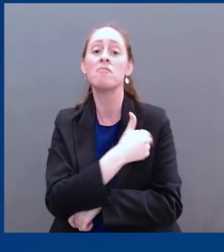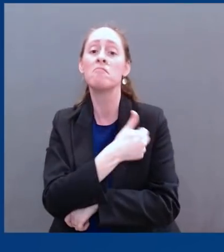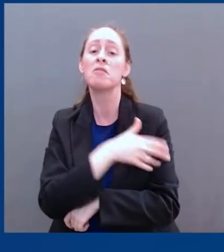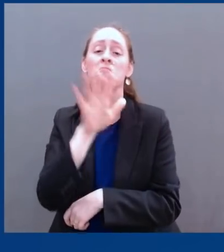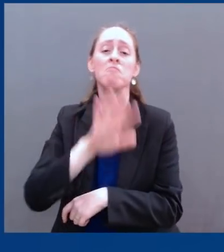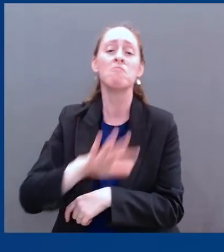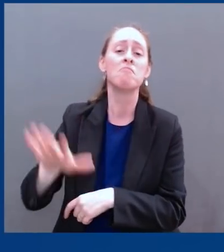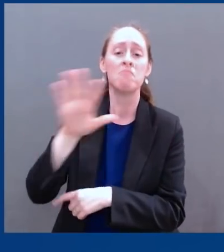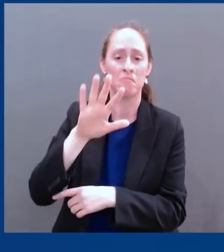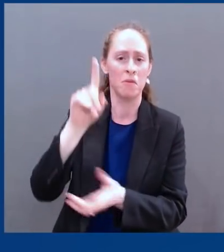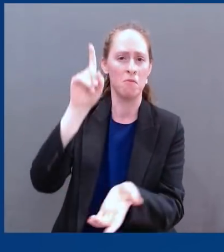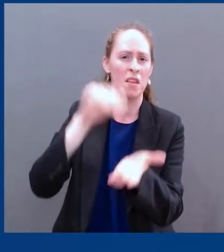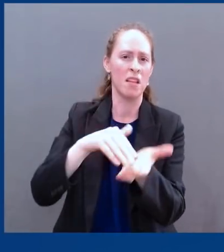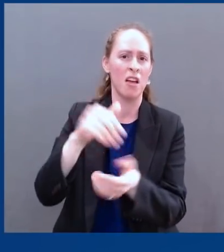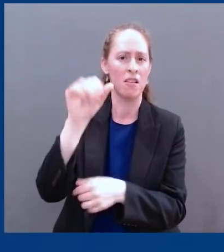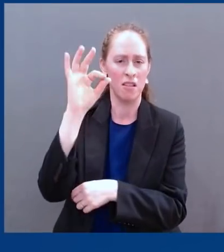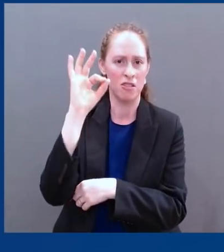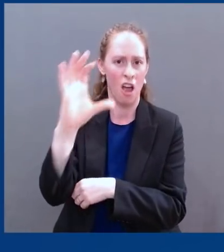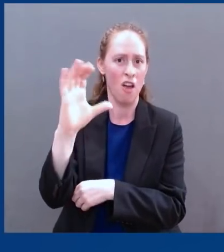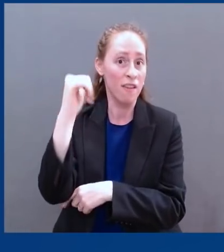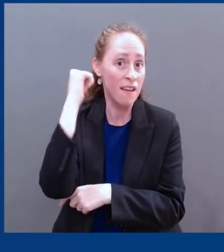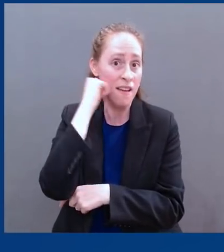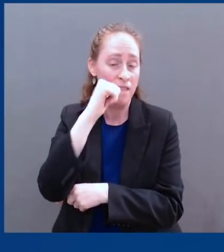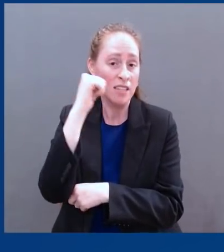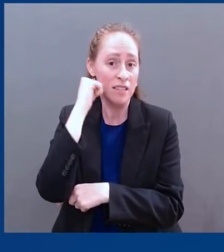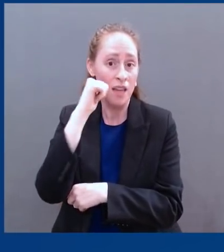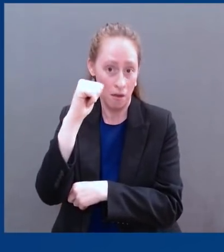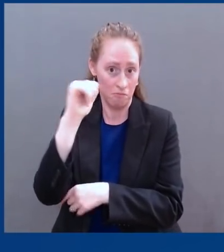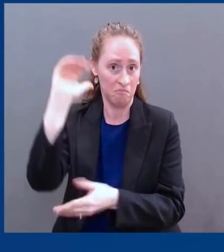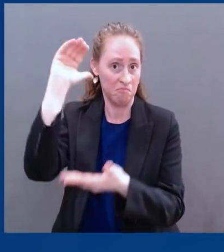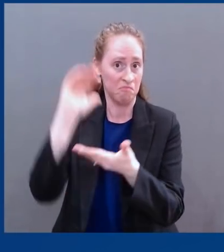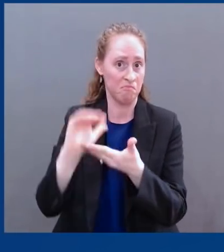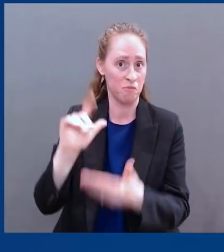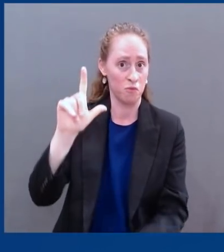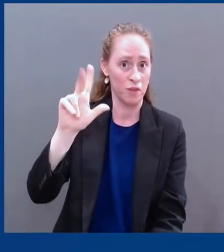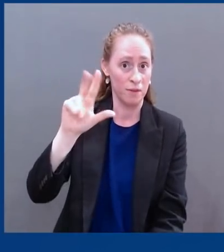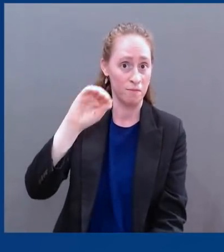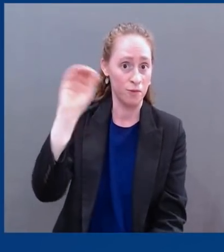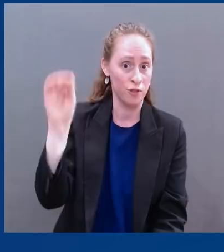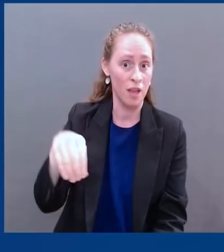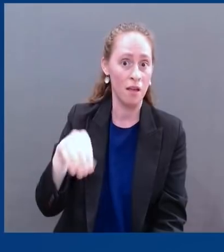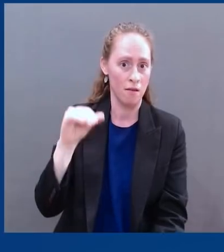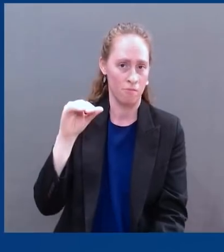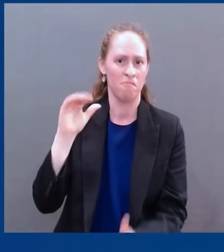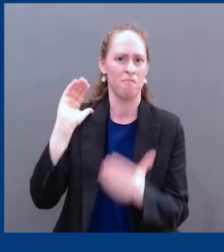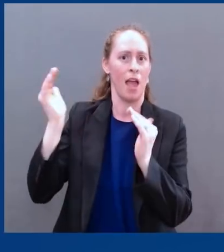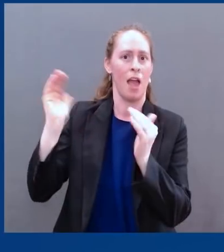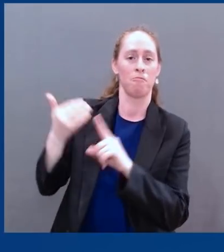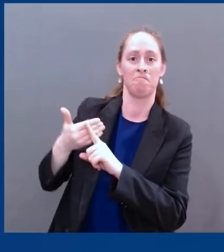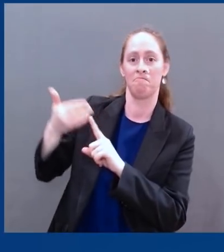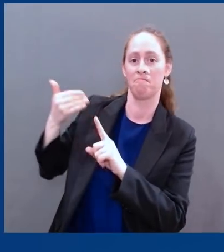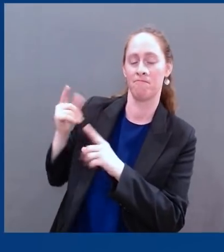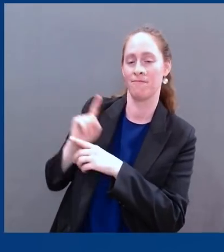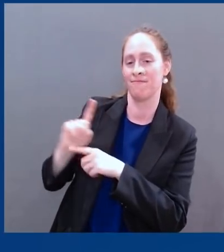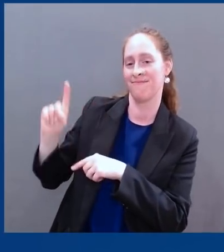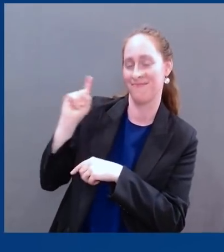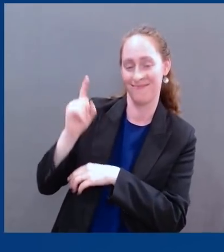a decrease of about 23 percent over the previous week. And the seven-day average daily deaths are about 900 per day,